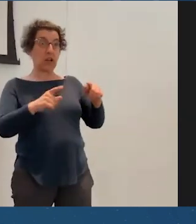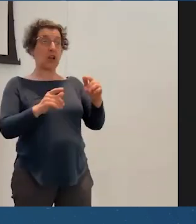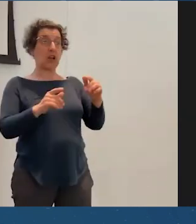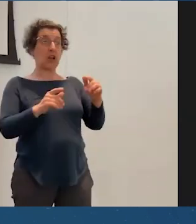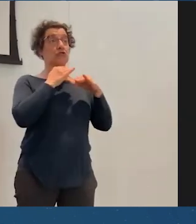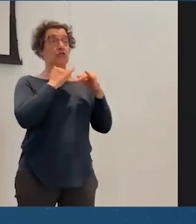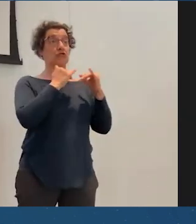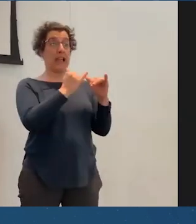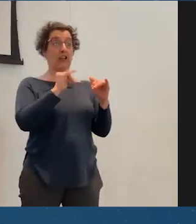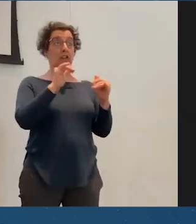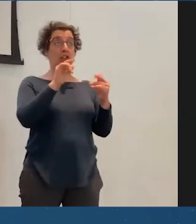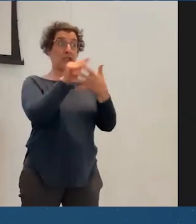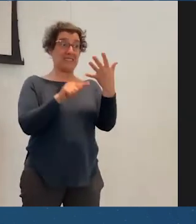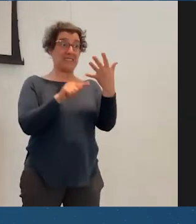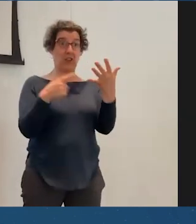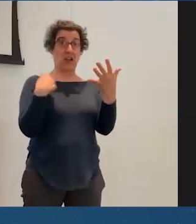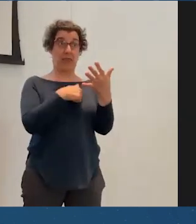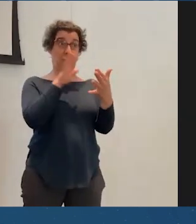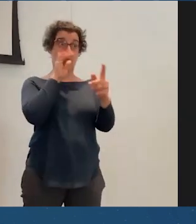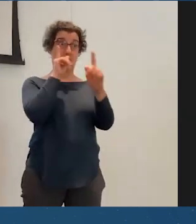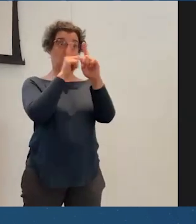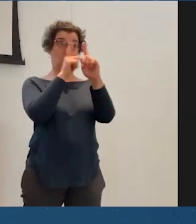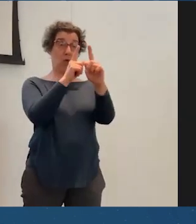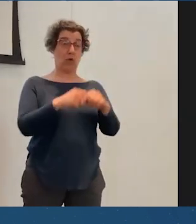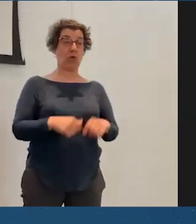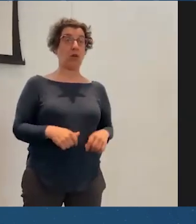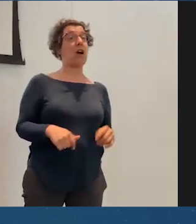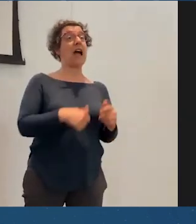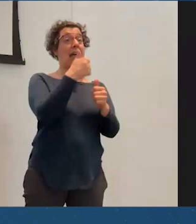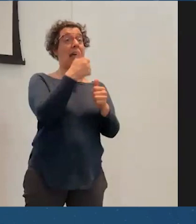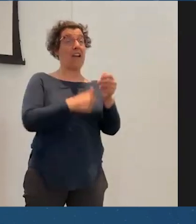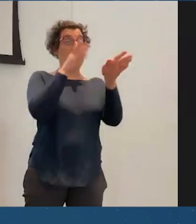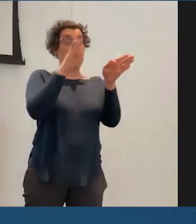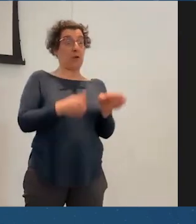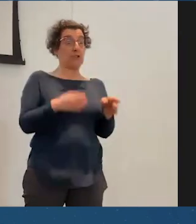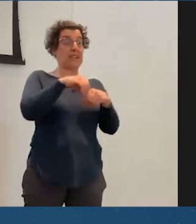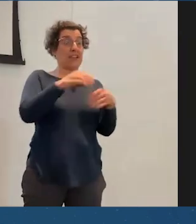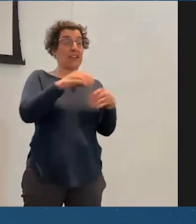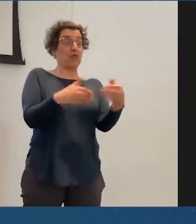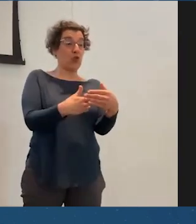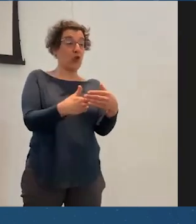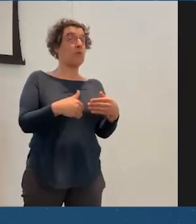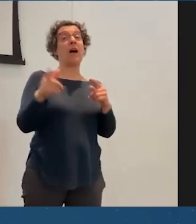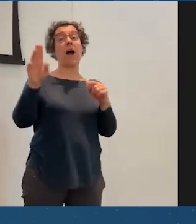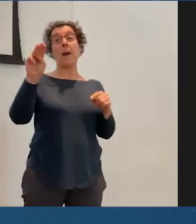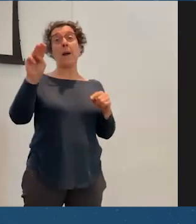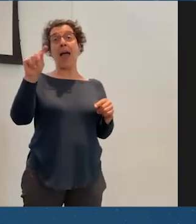that we are aiming for. So that way that every single person in the room, whether they're from Meta, external